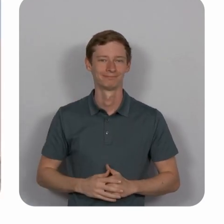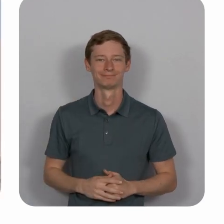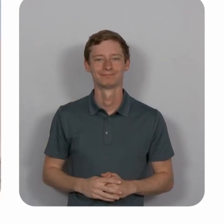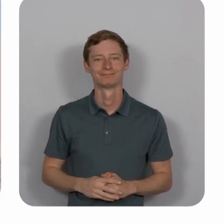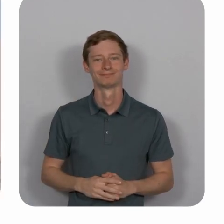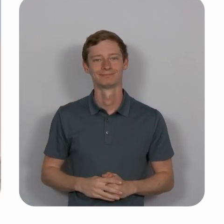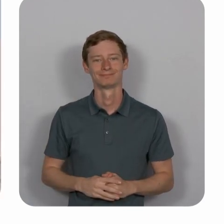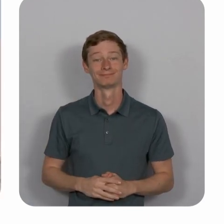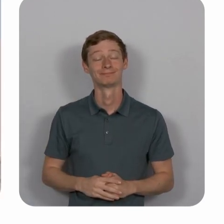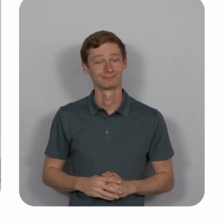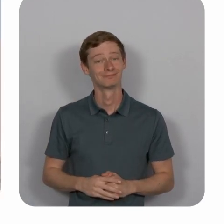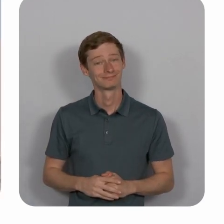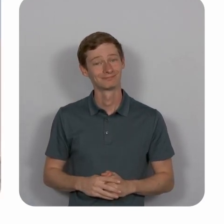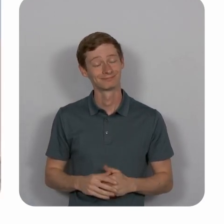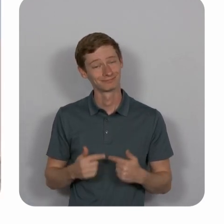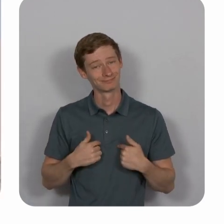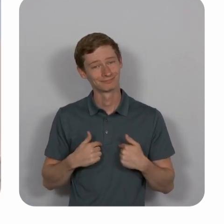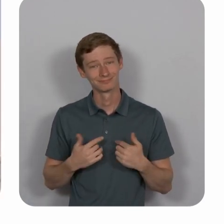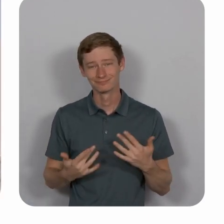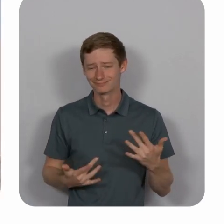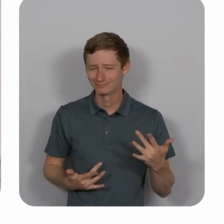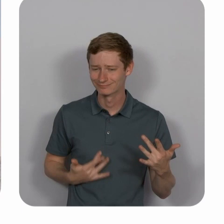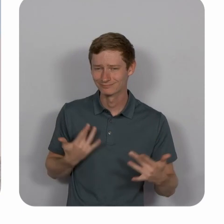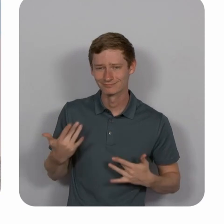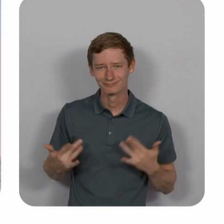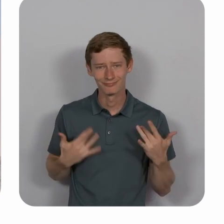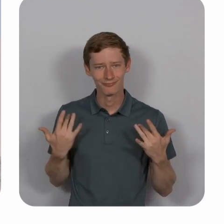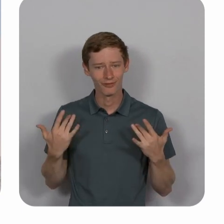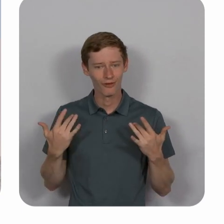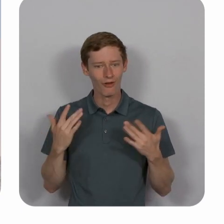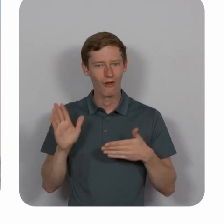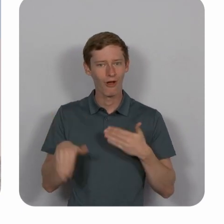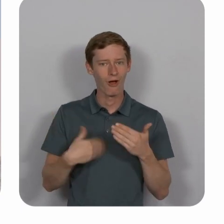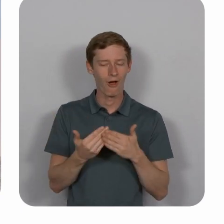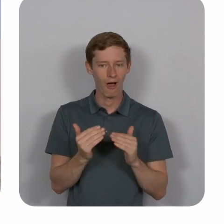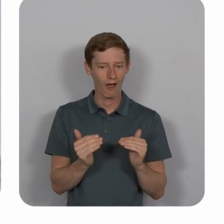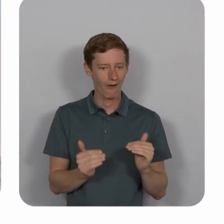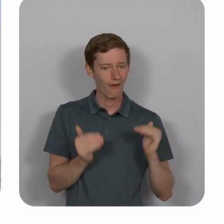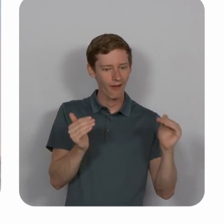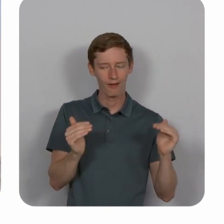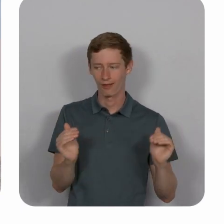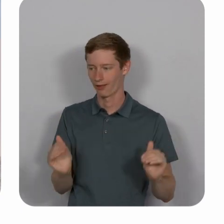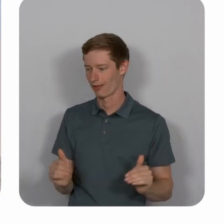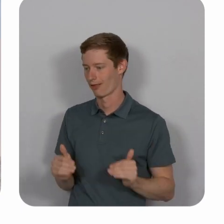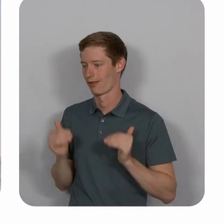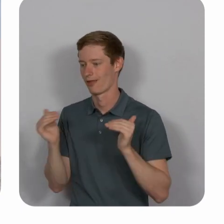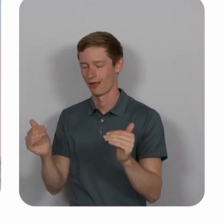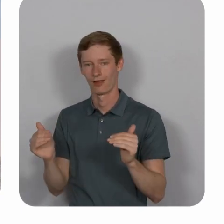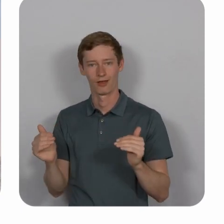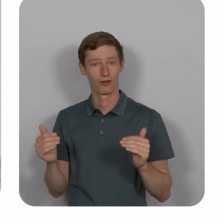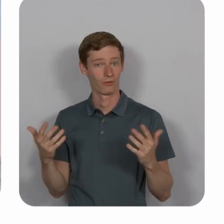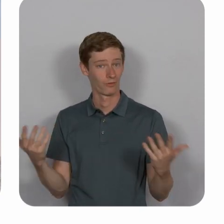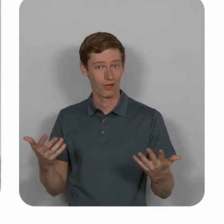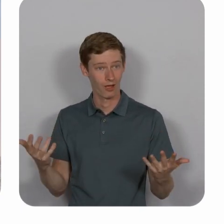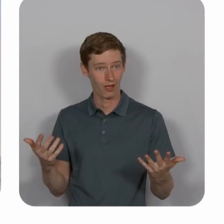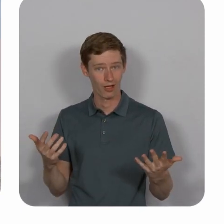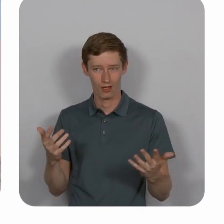And I’m very excited to all the advancements we are bringing towards all the capabilities.